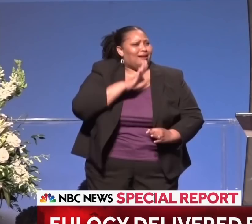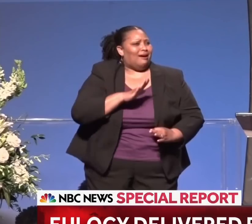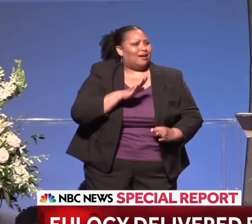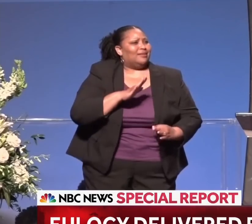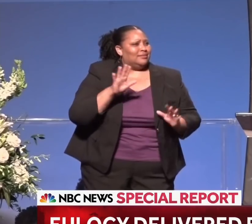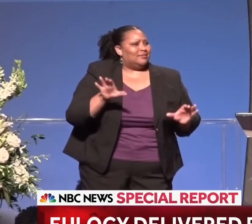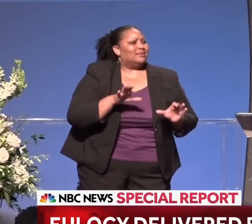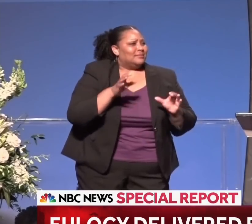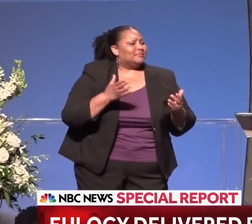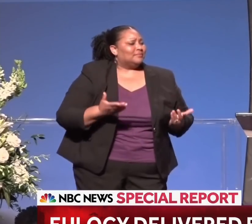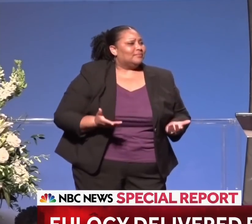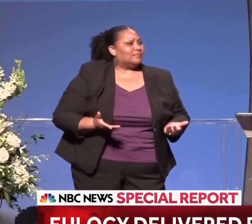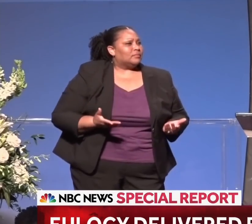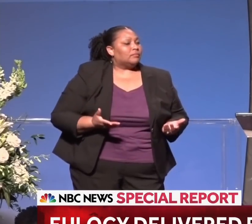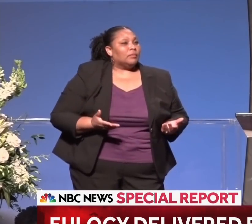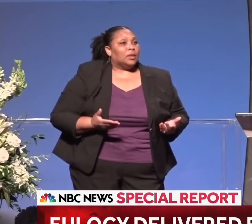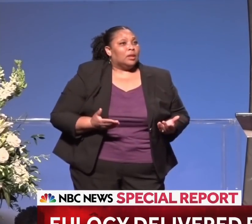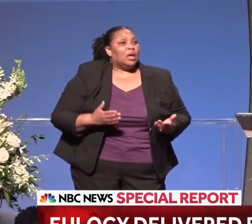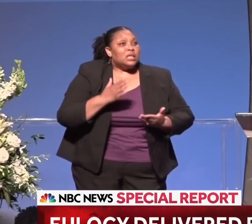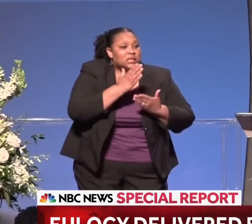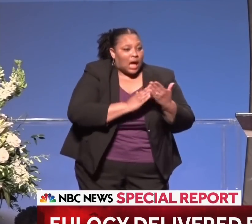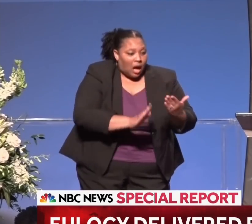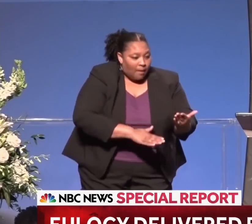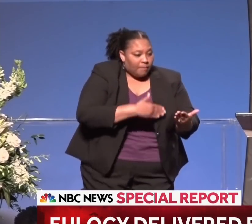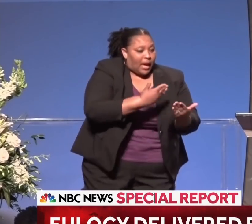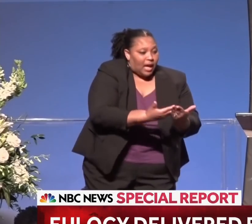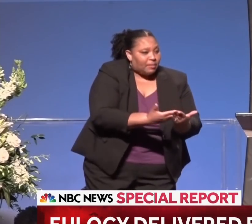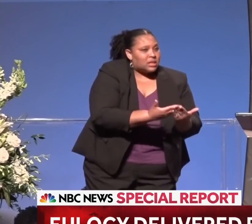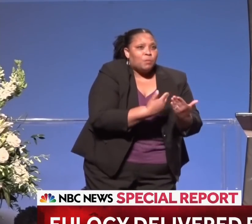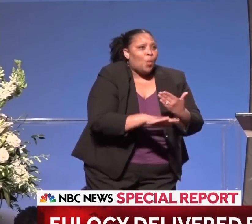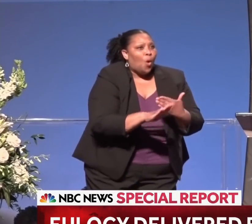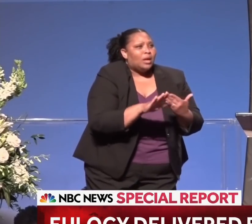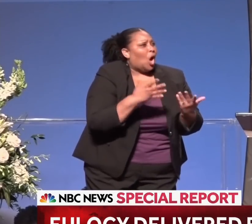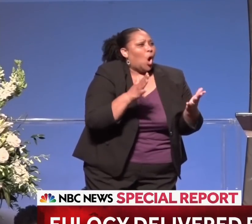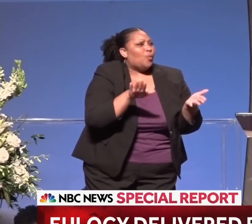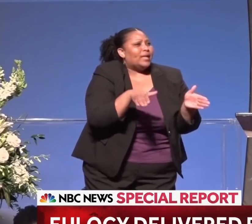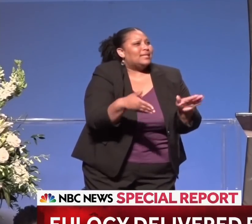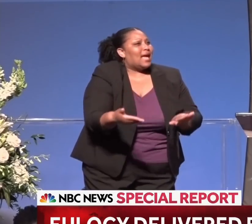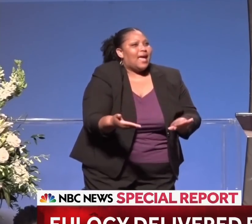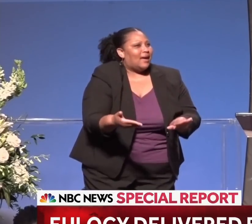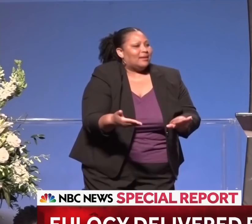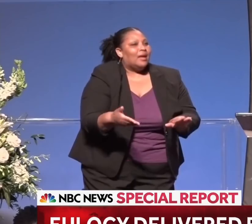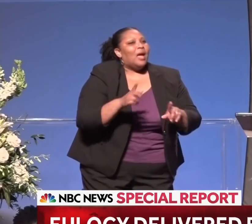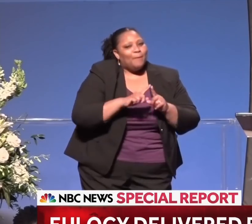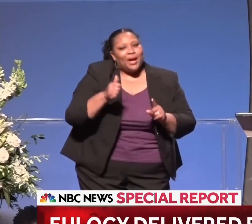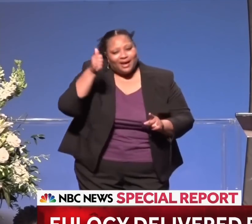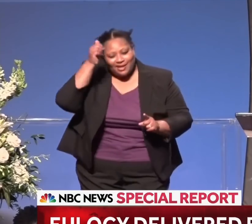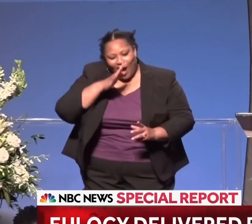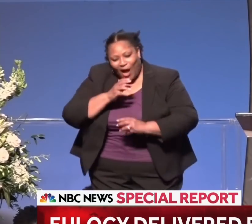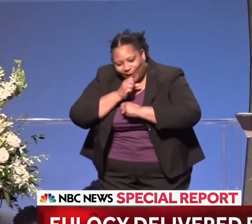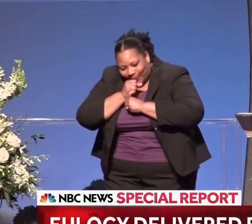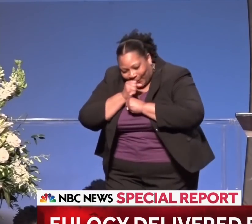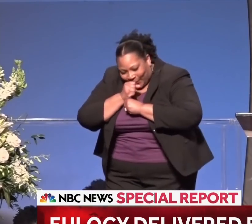KIND OF THING THAT HAPPENS. BREATH WAS A DIVINE DECISION THAT GOD MADE.